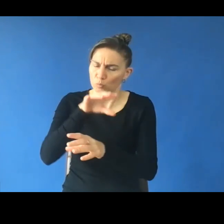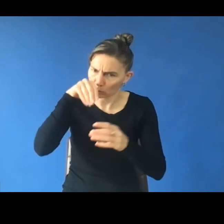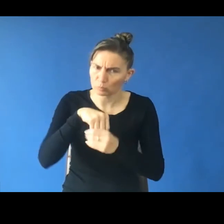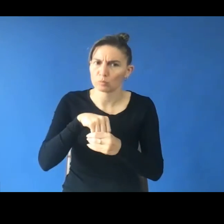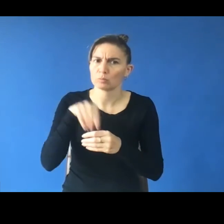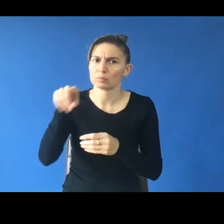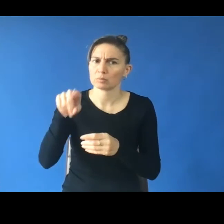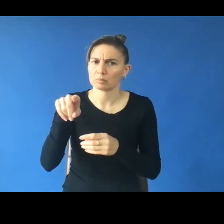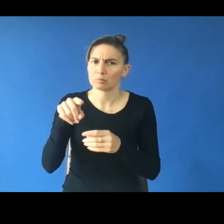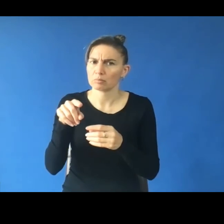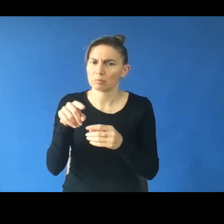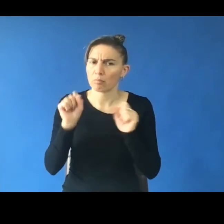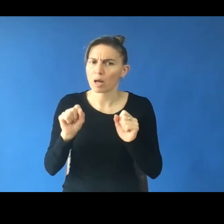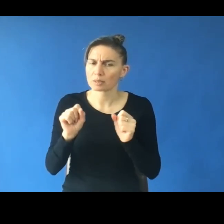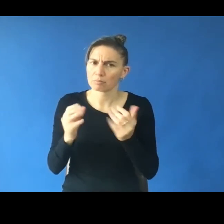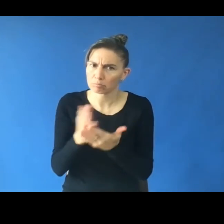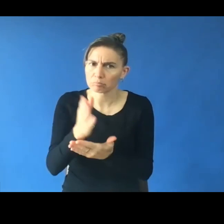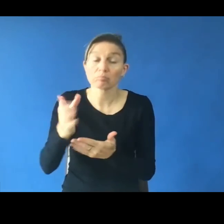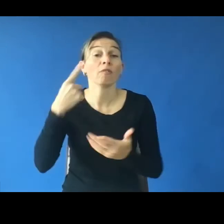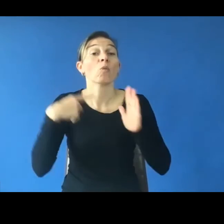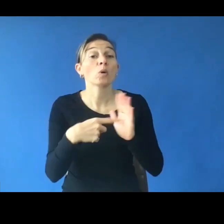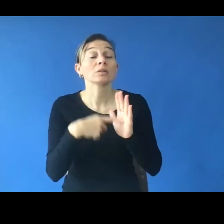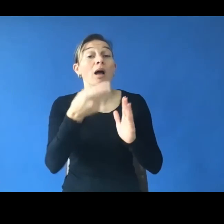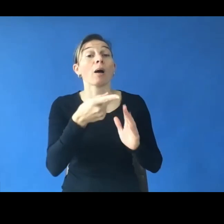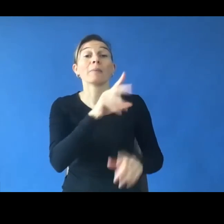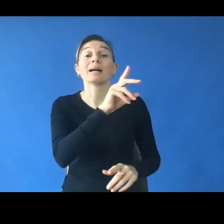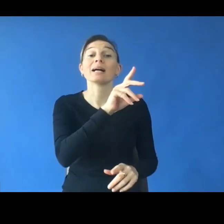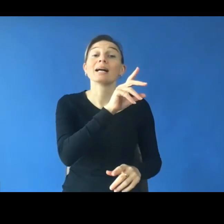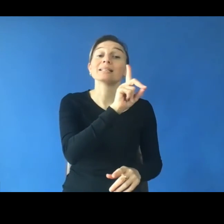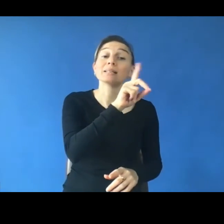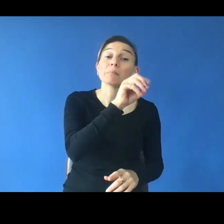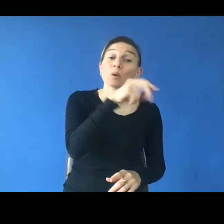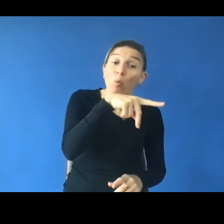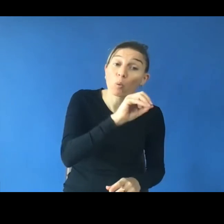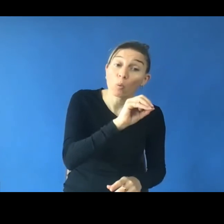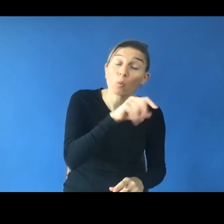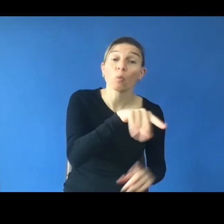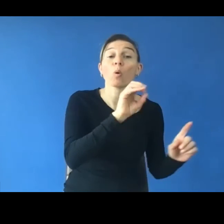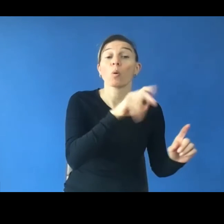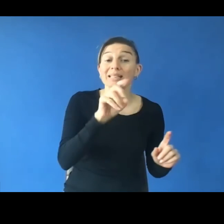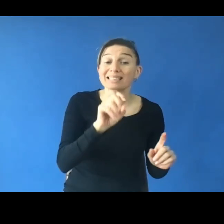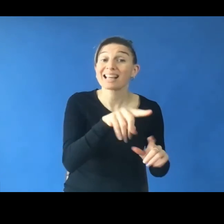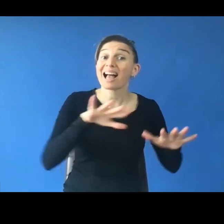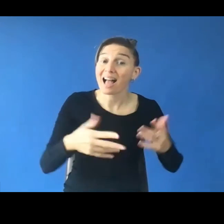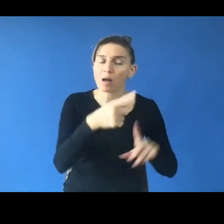The programme worked with DPOs to adapt a data-driven advocacy approach.